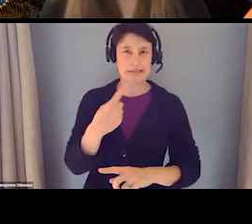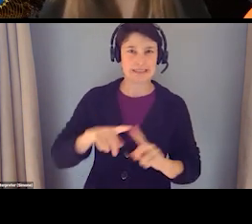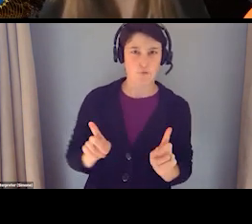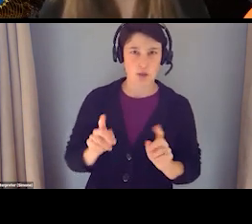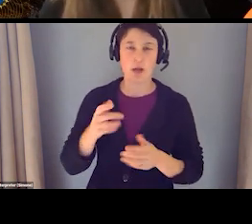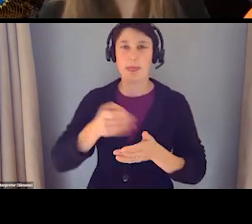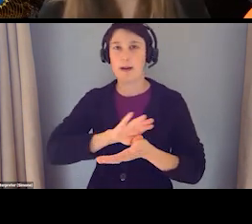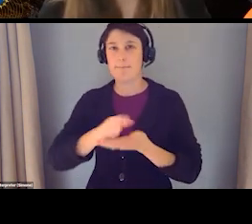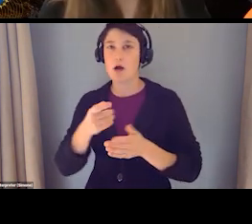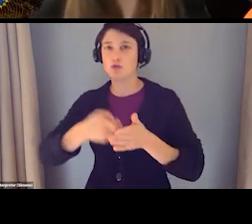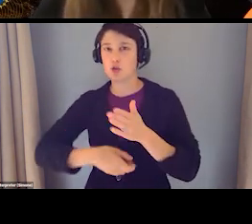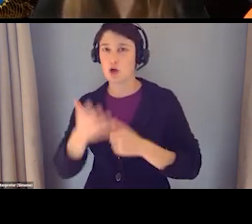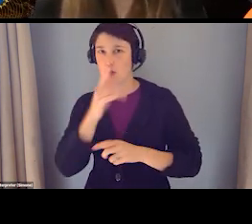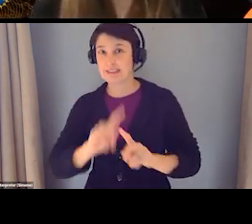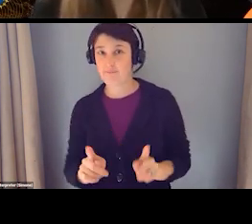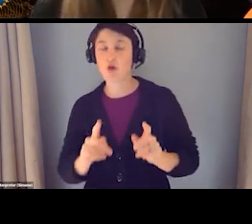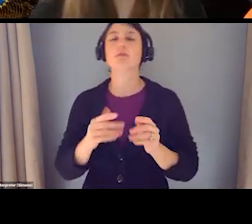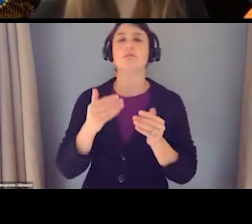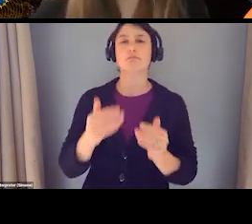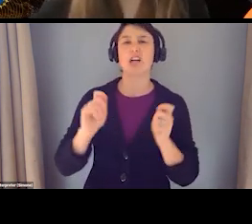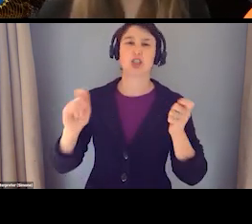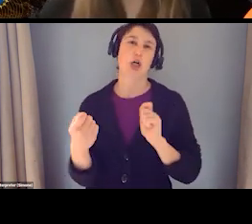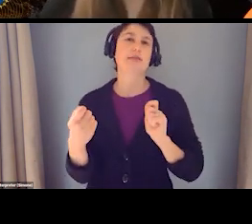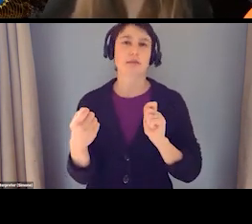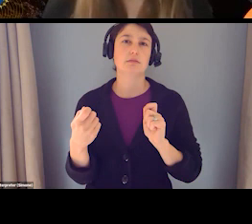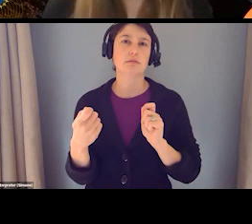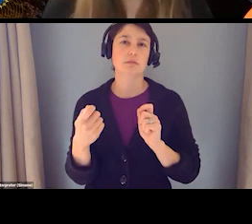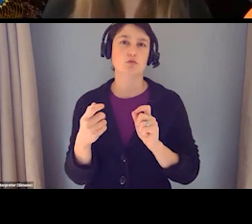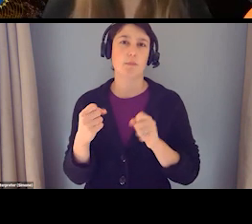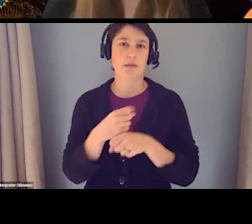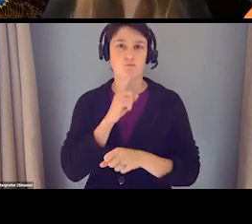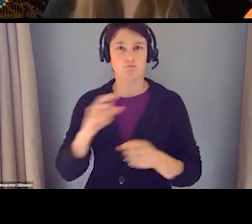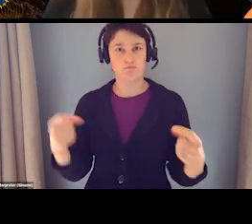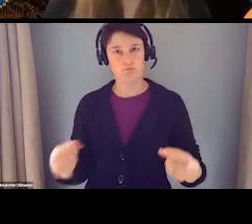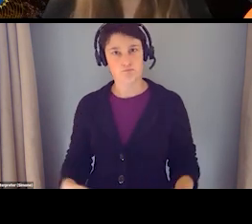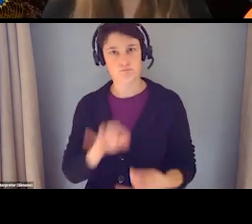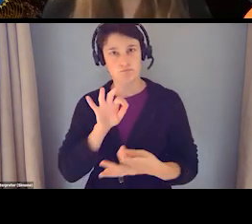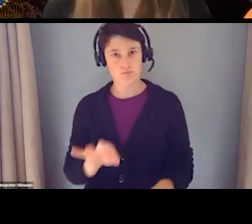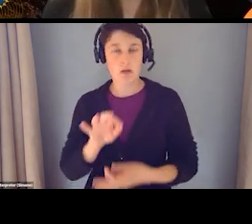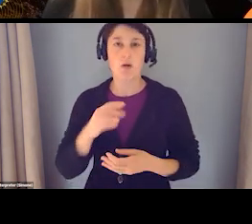We cannot -- as you can imagine, we cannot take proposed costs as an allowable cost.